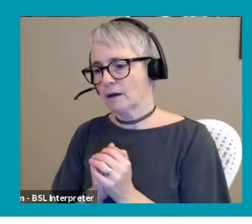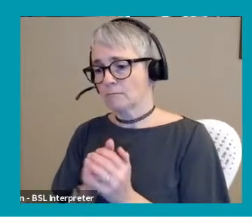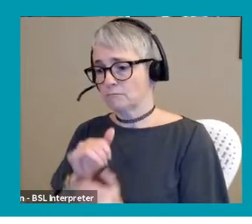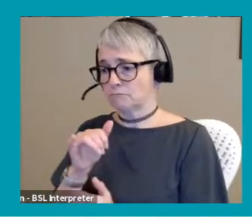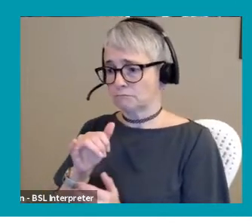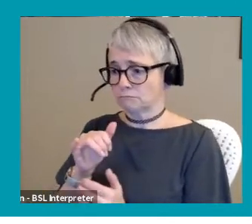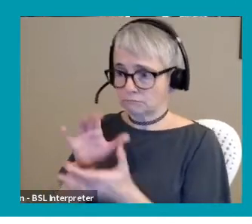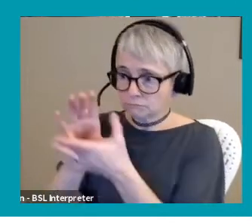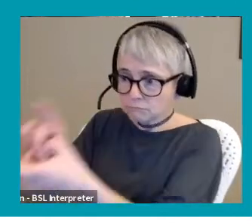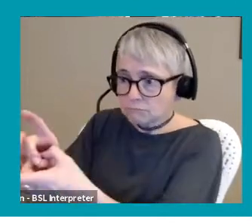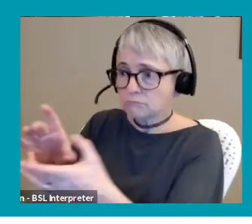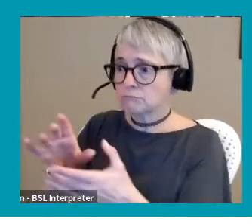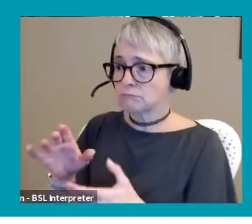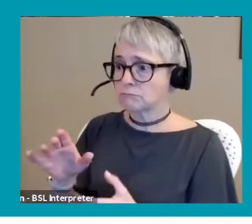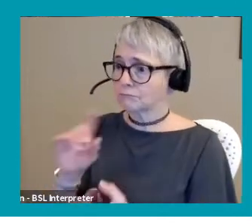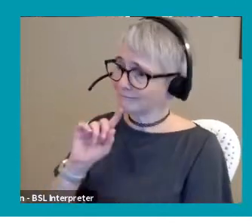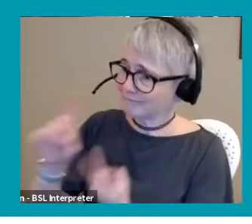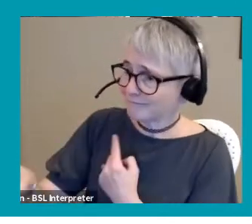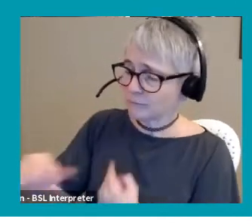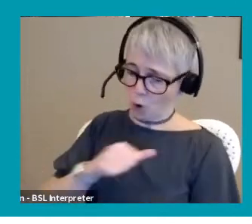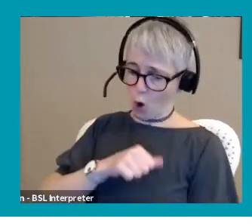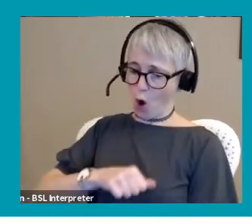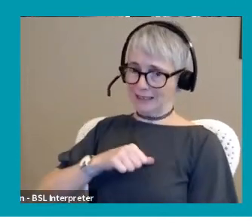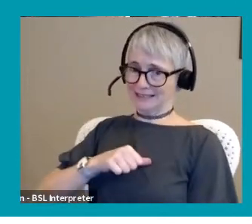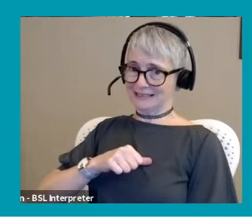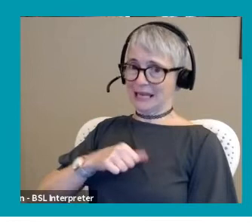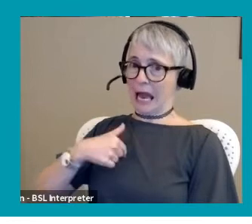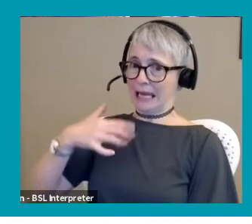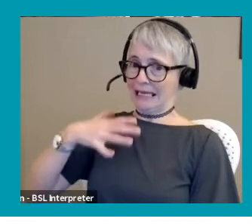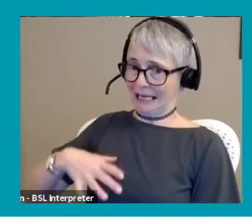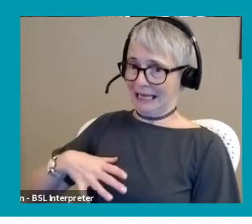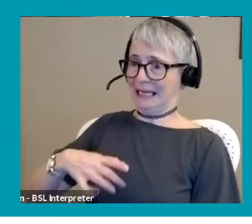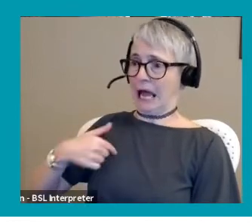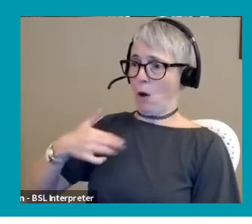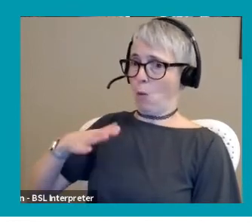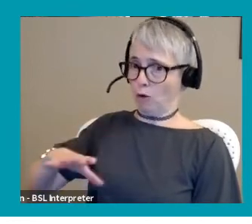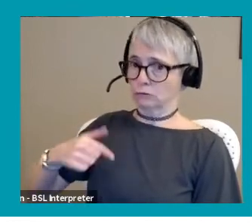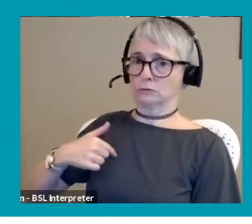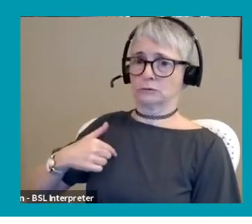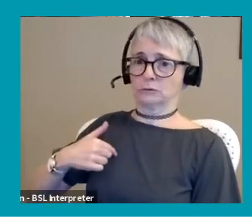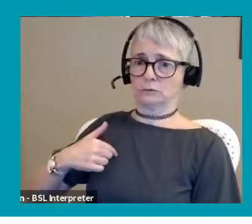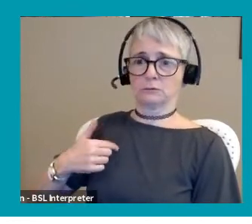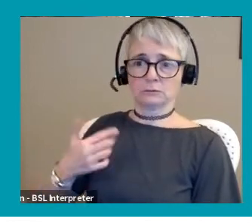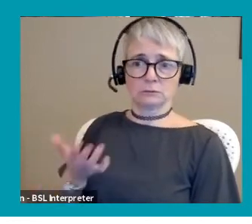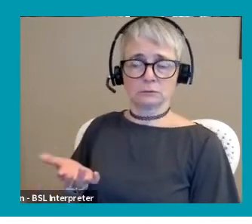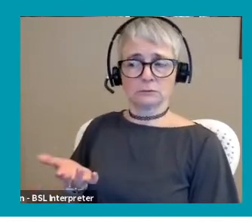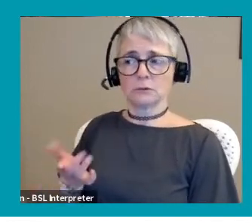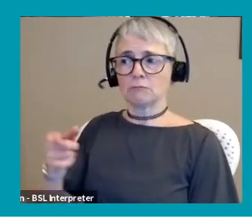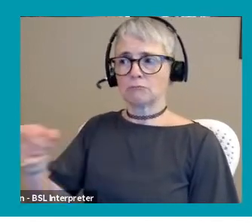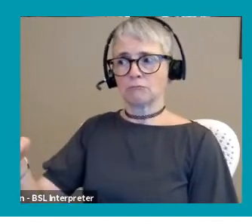Respond to them and be honest about what you want and what you need and they will work with you. They are not against you in any way.